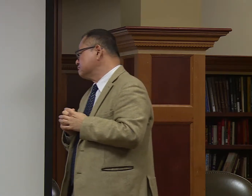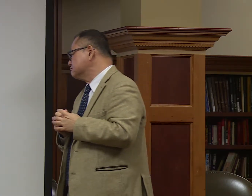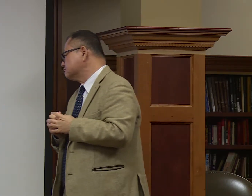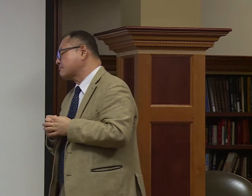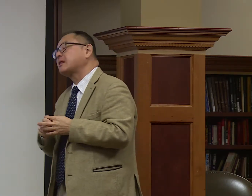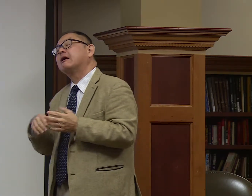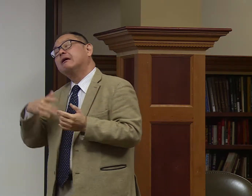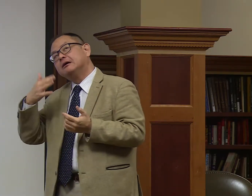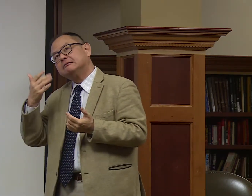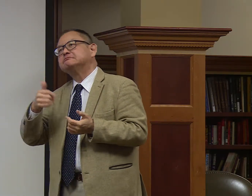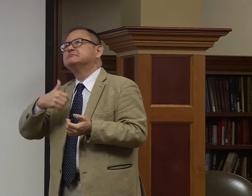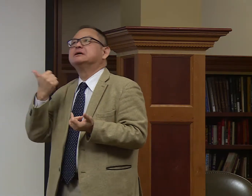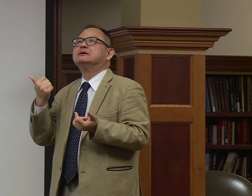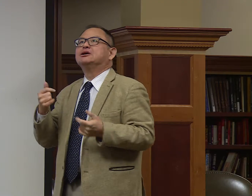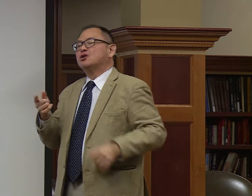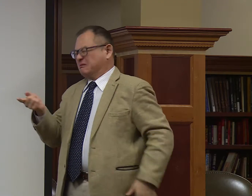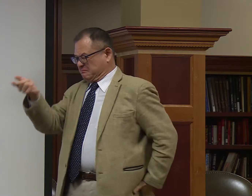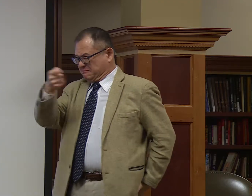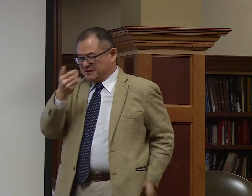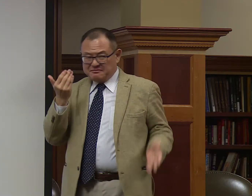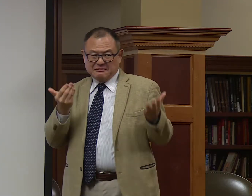Some of you might be aware